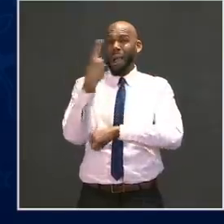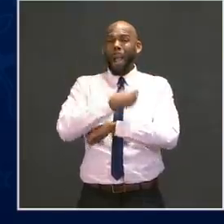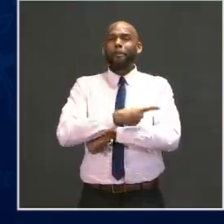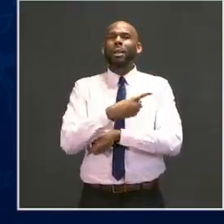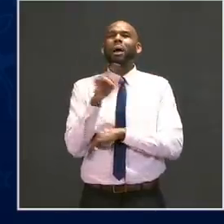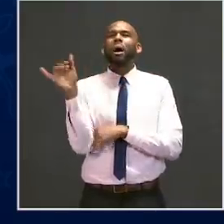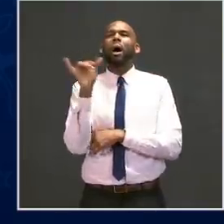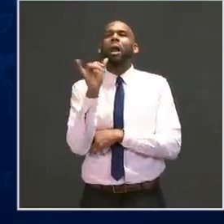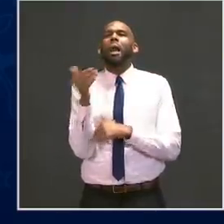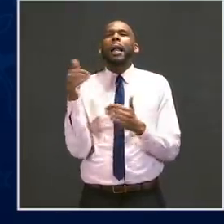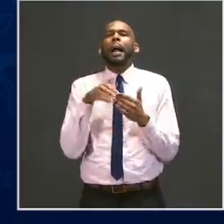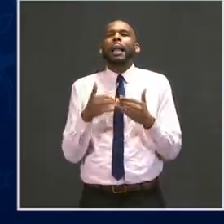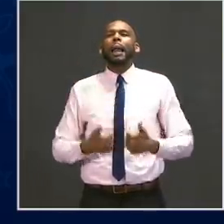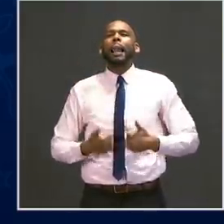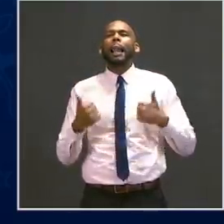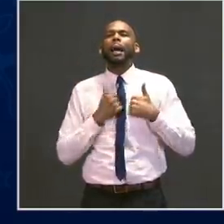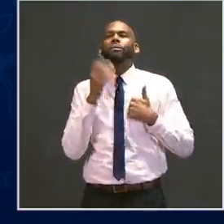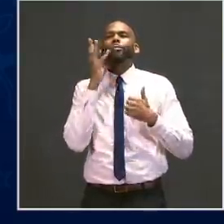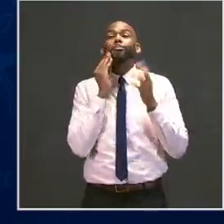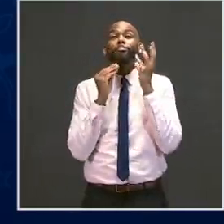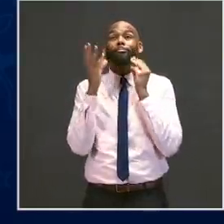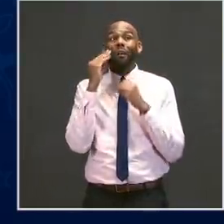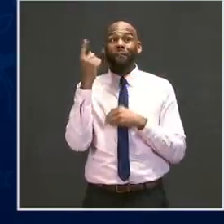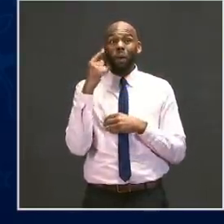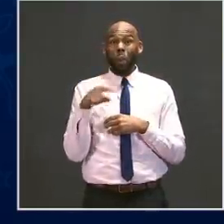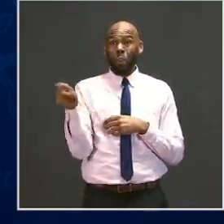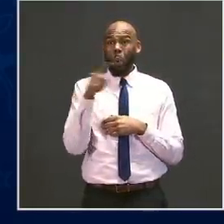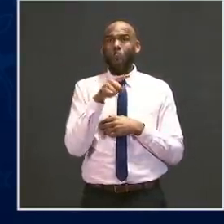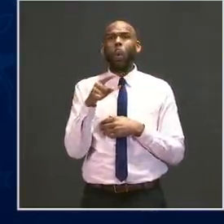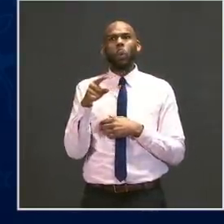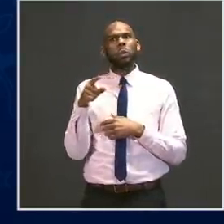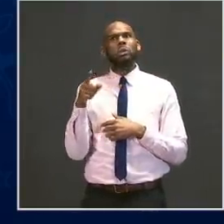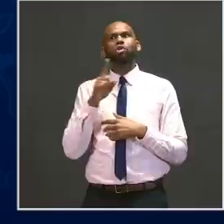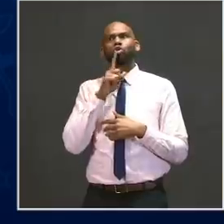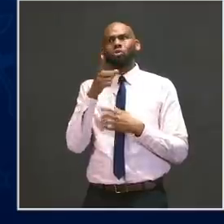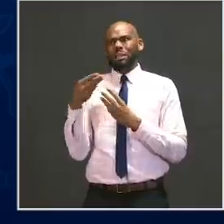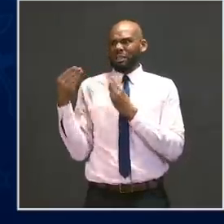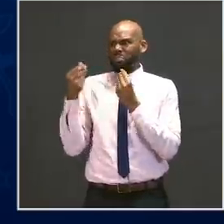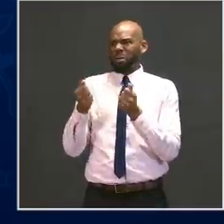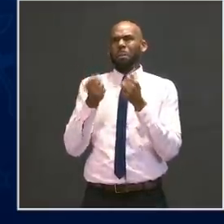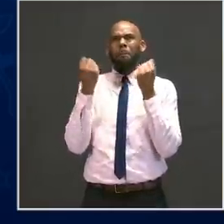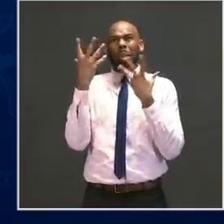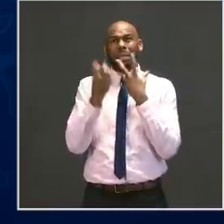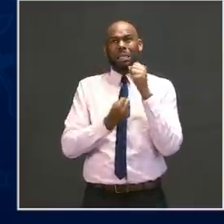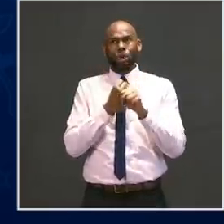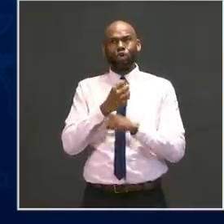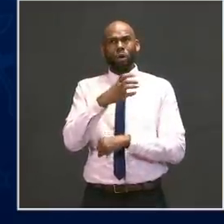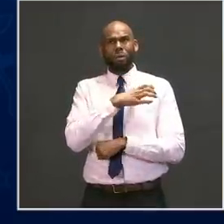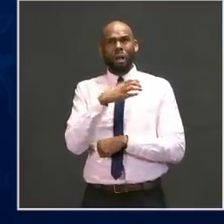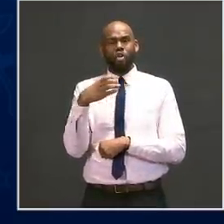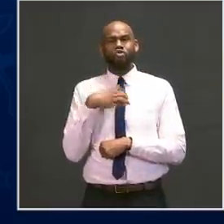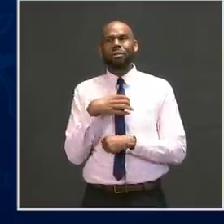for many people who spend -- has spent as much time as he has in Congress. You know, I think he said "or they may not."